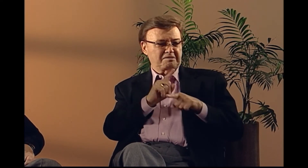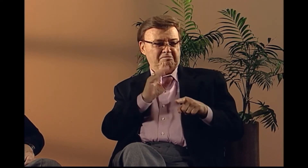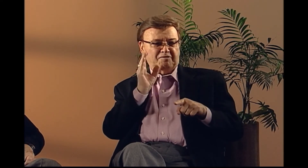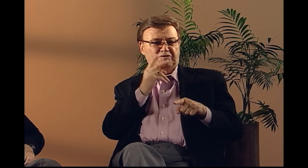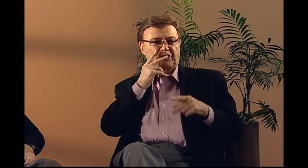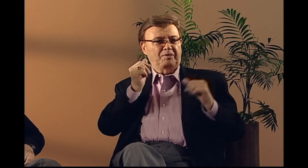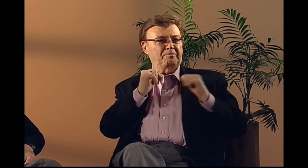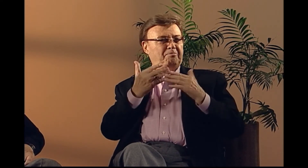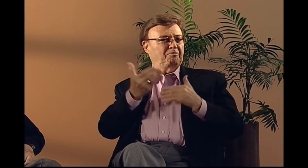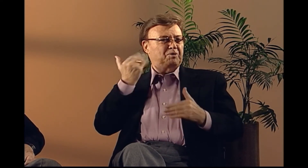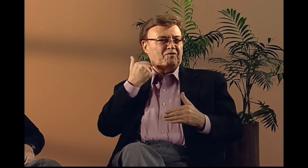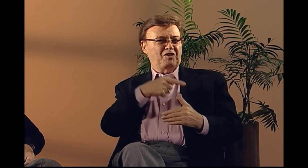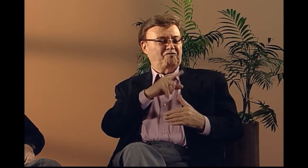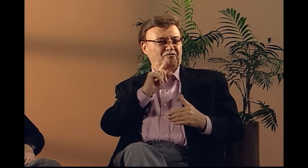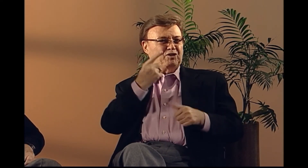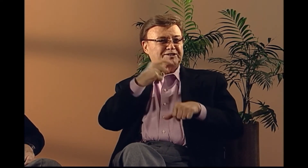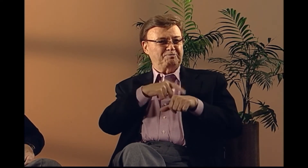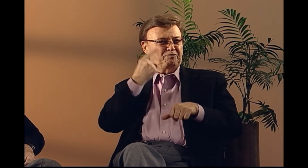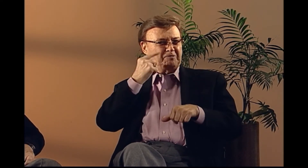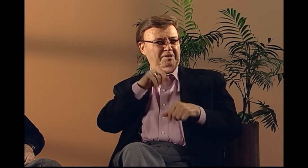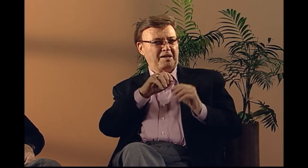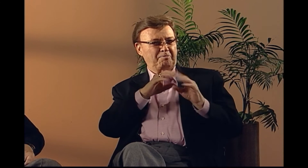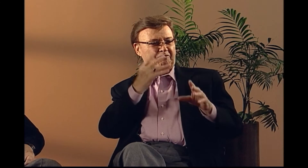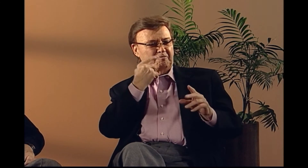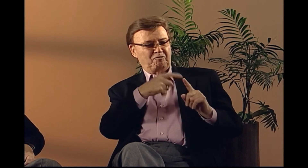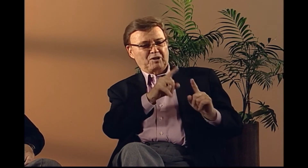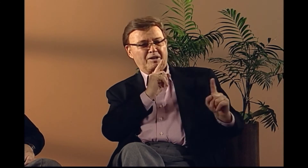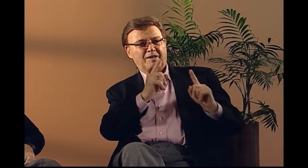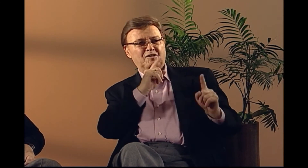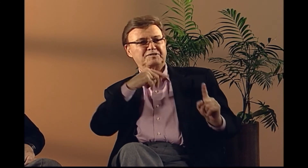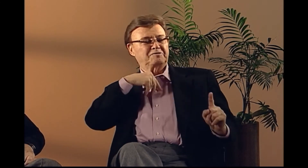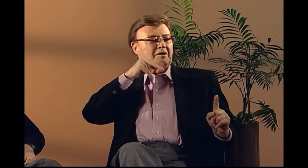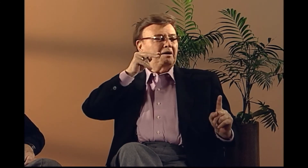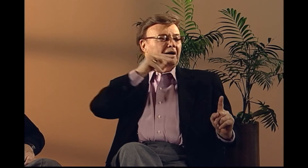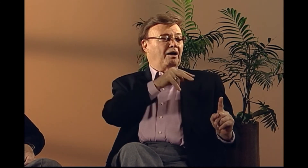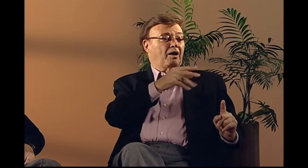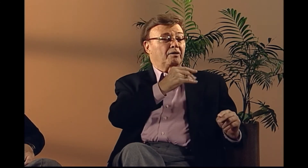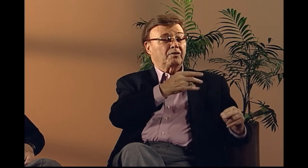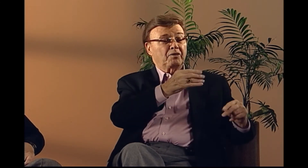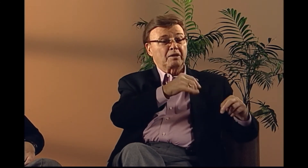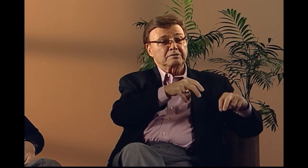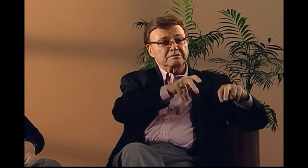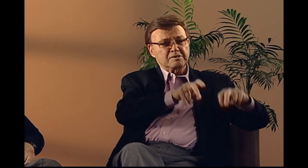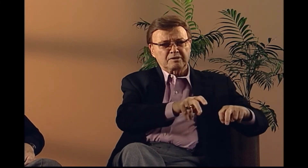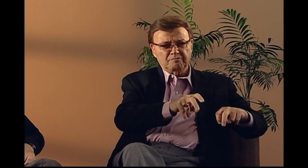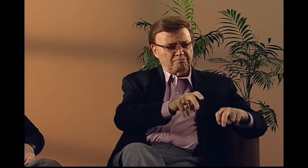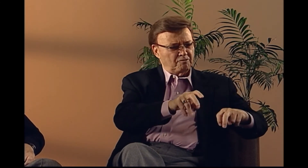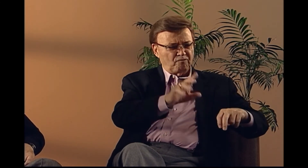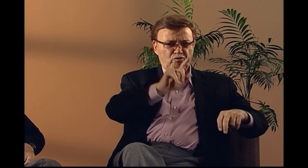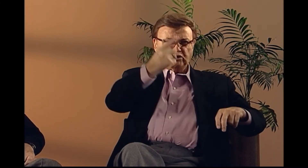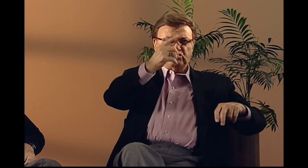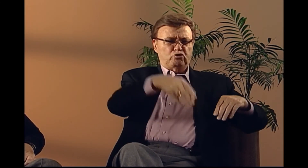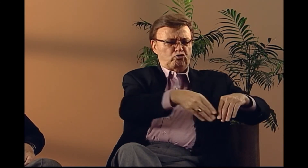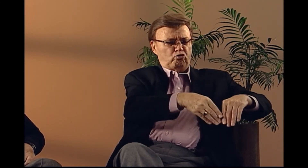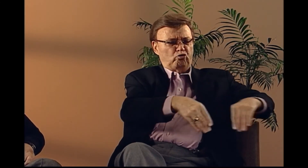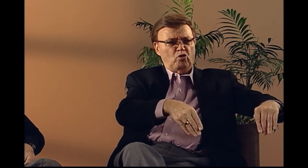They were kind of hesitant. They sat down, and it looked like they had never been to a deaf production before. You could tell that from the conversation I was picking